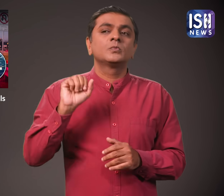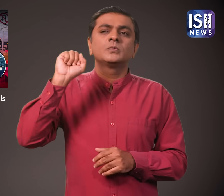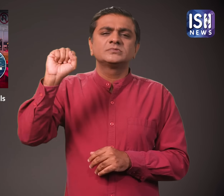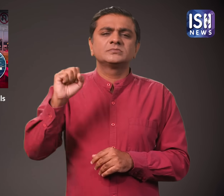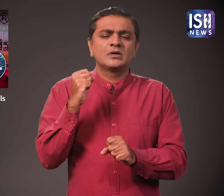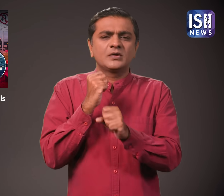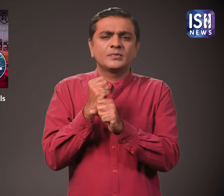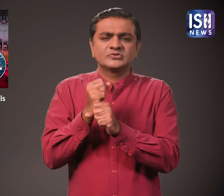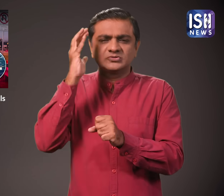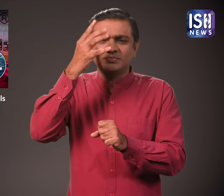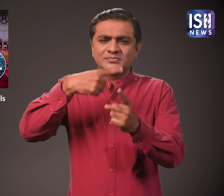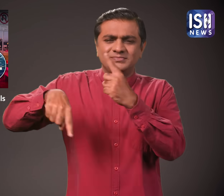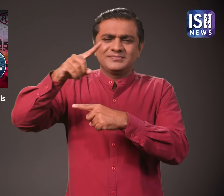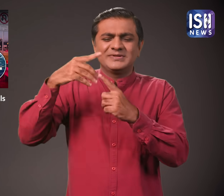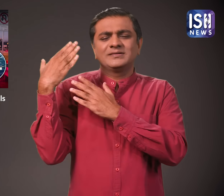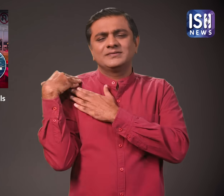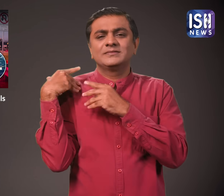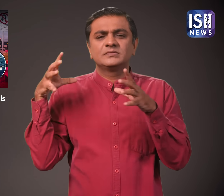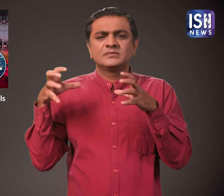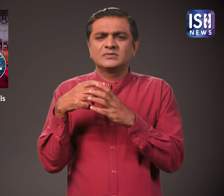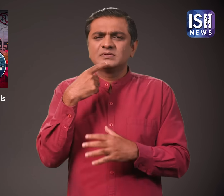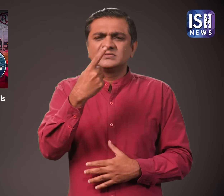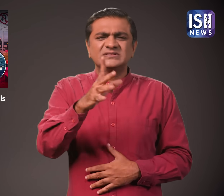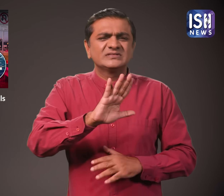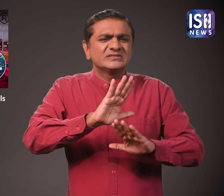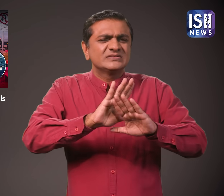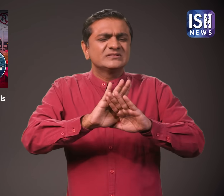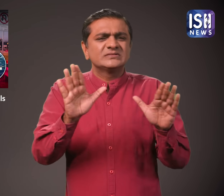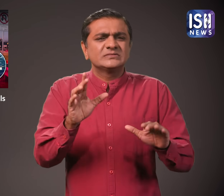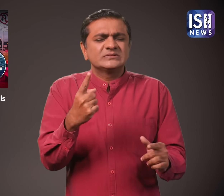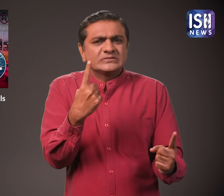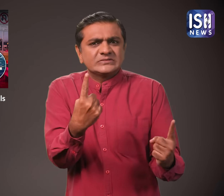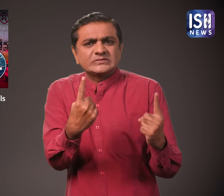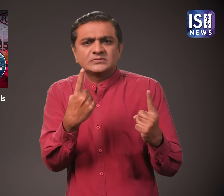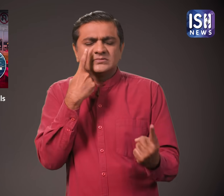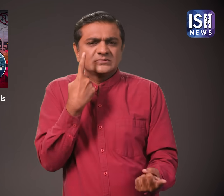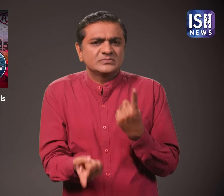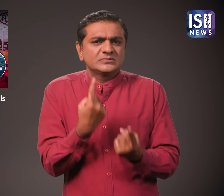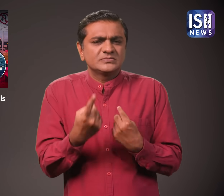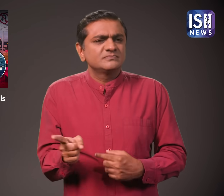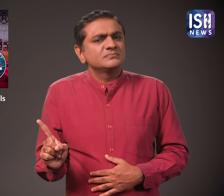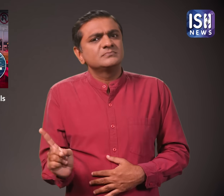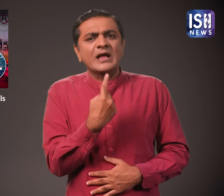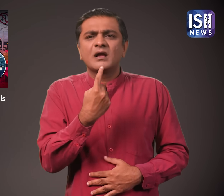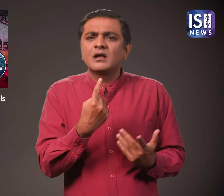The U.S. immigration officials (ICE) have assured that strict action will be taken against Harjinder.